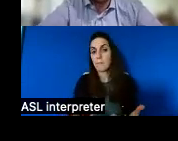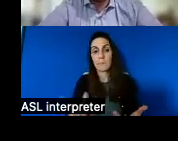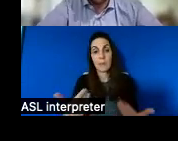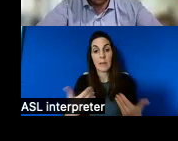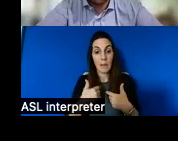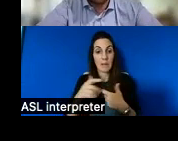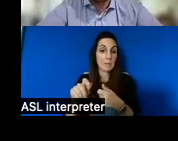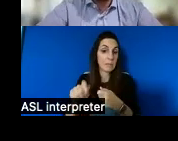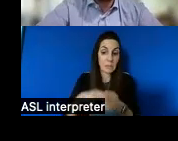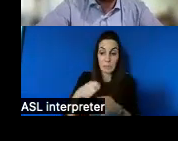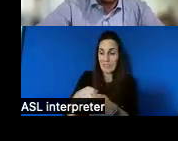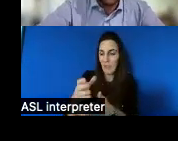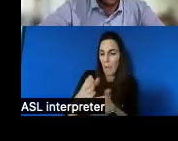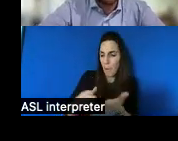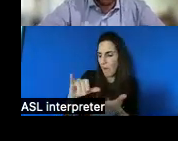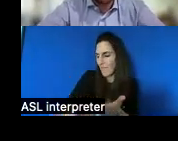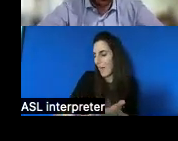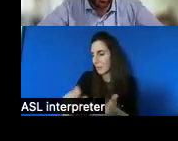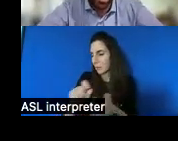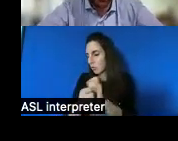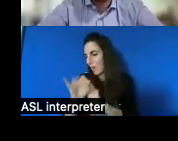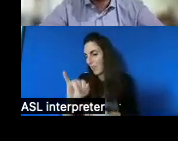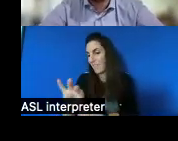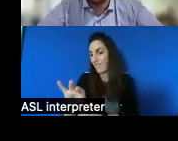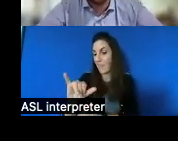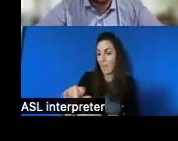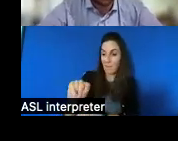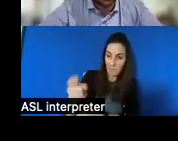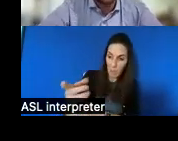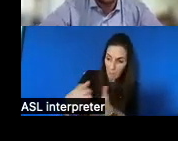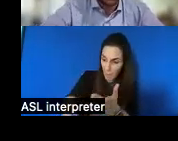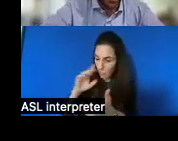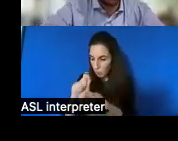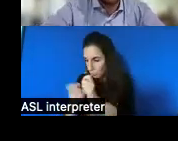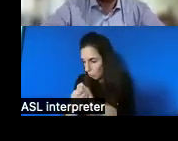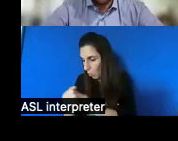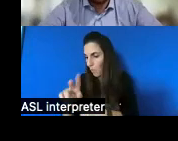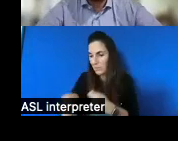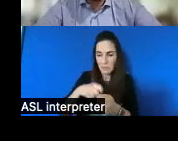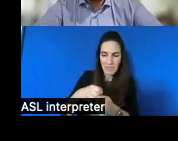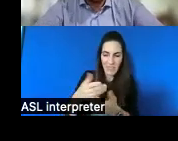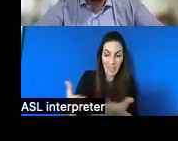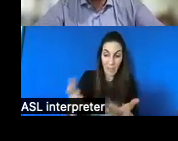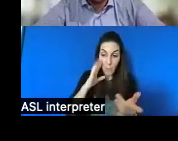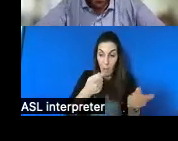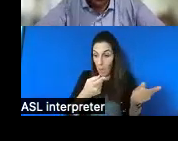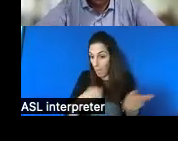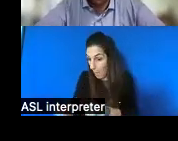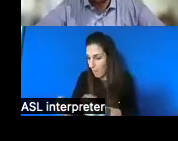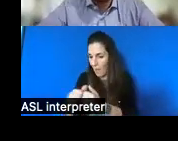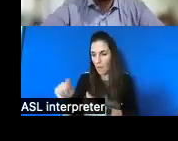of it changed right hey if a tax aspect changes or if certain things happen how does the trust react